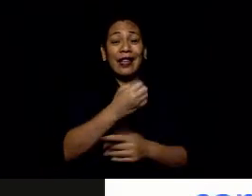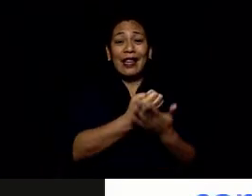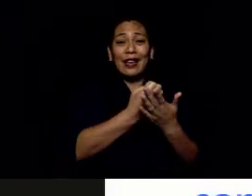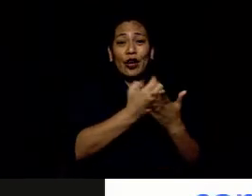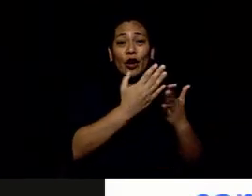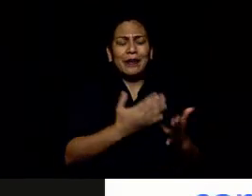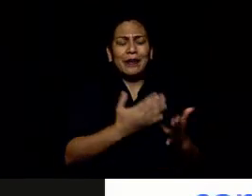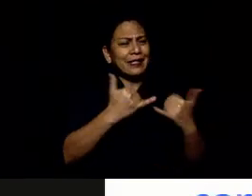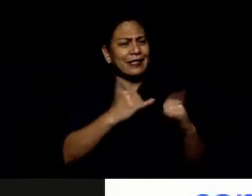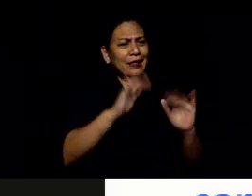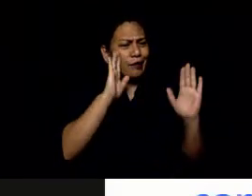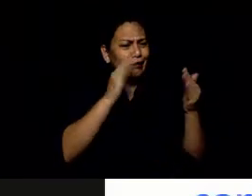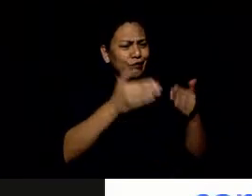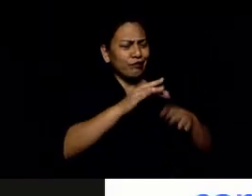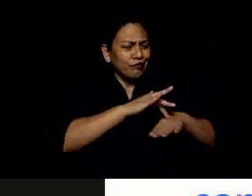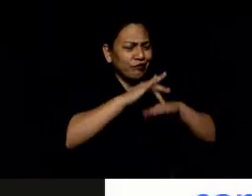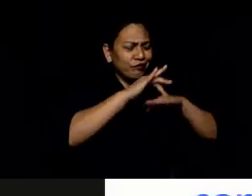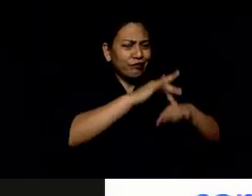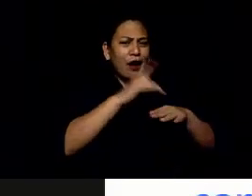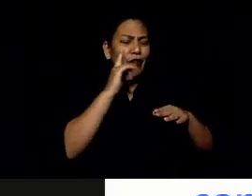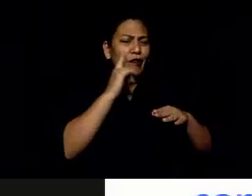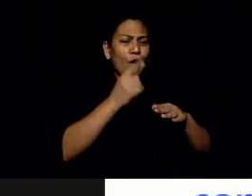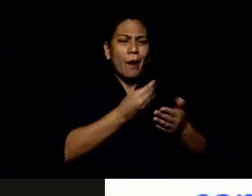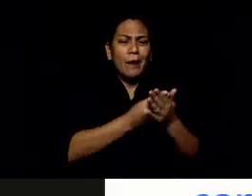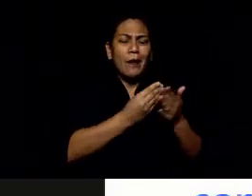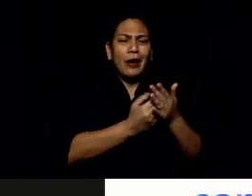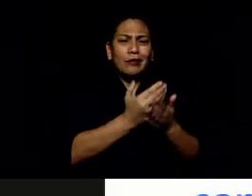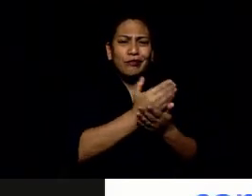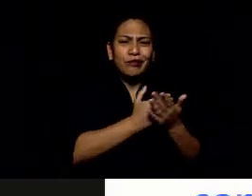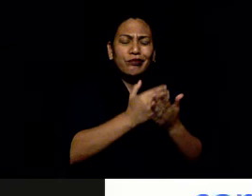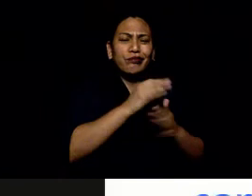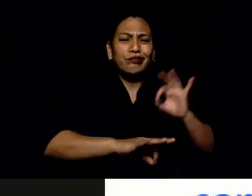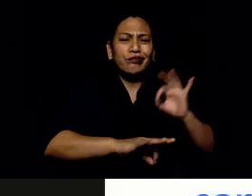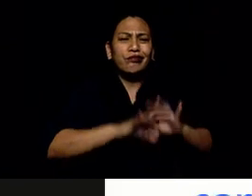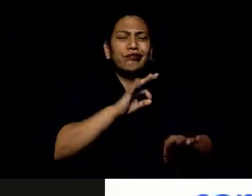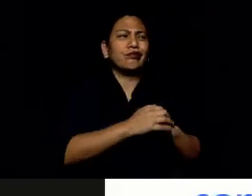on wealth generation, international trade paid and things like that.